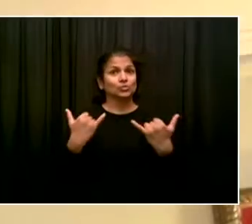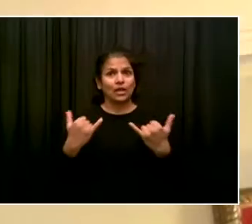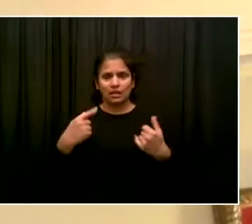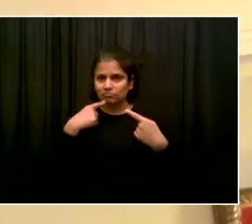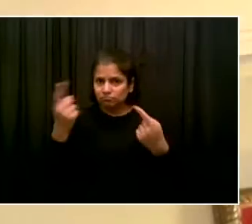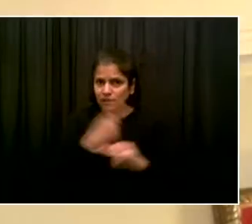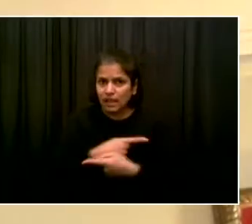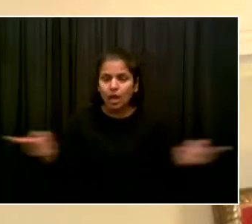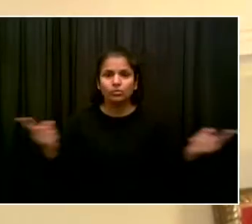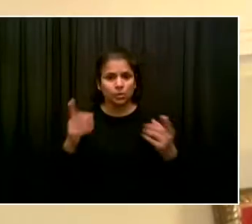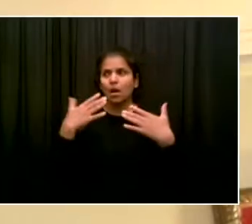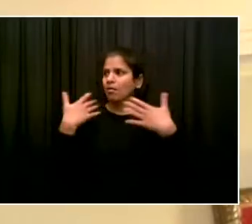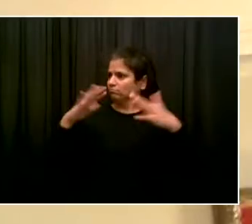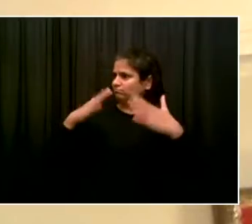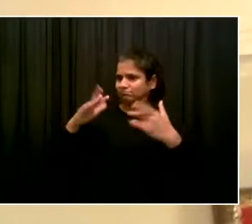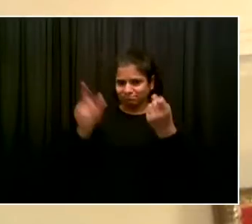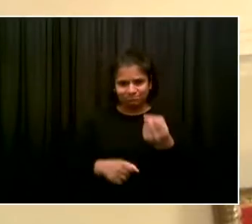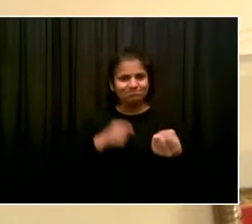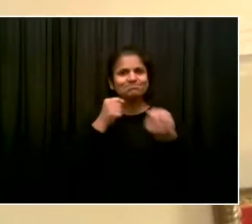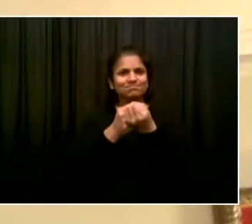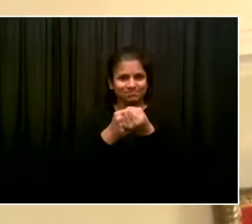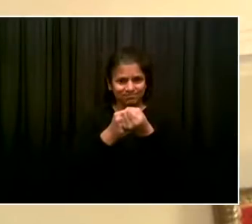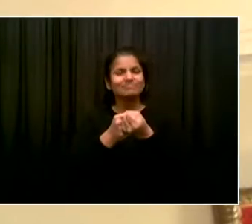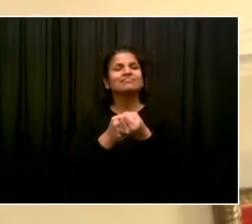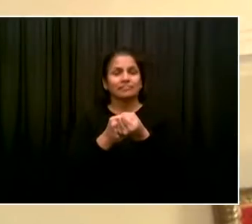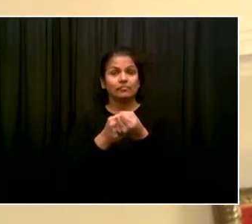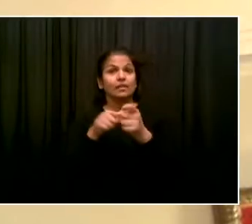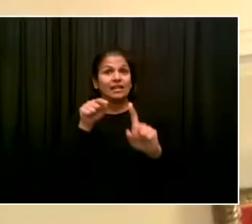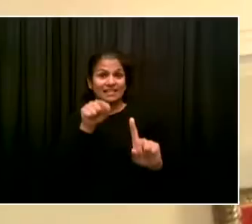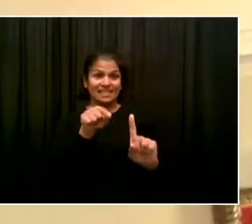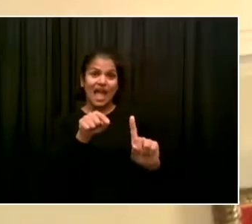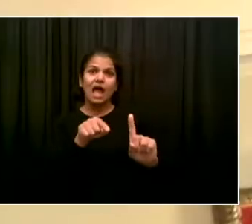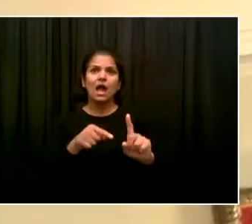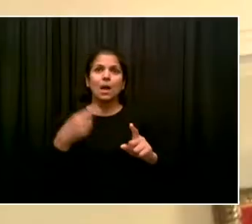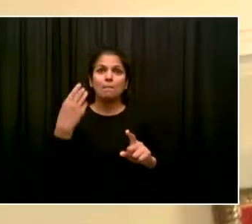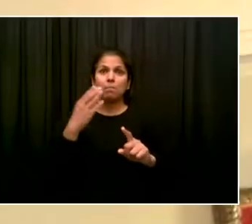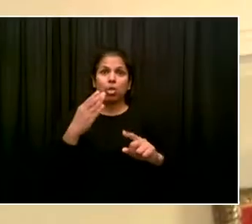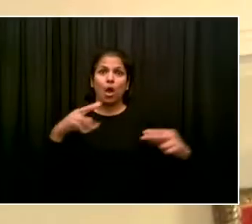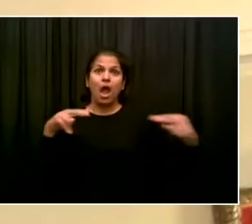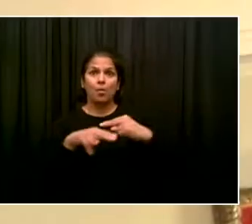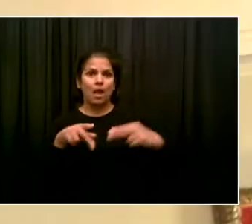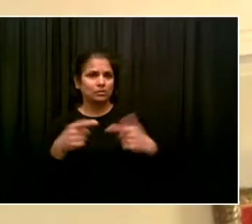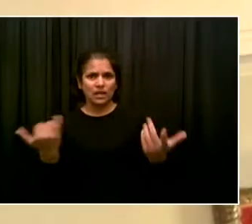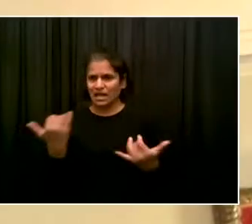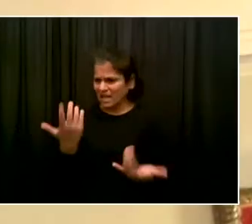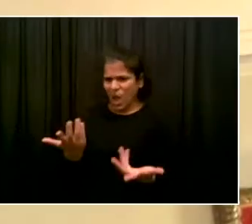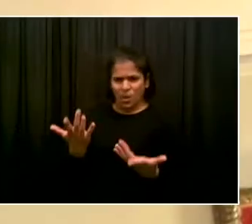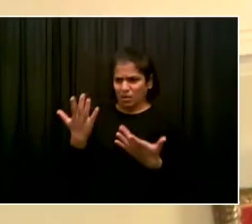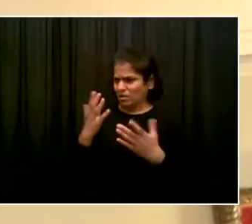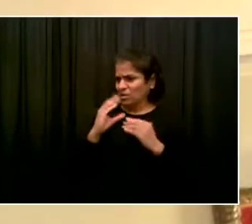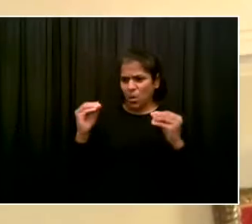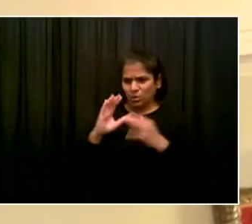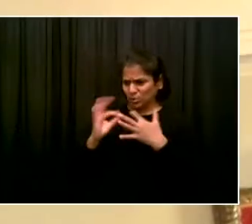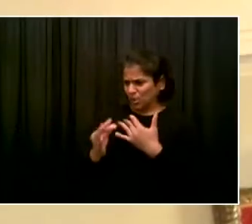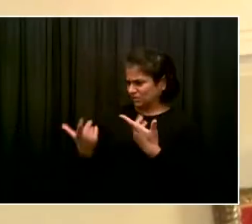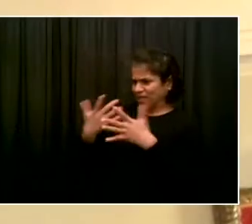WILL BE SOMETHING THAT WILL HAVE NO OTHER CHOICE THE BEING SUCCESSFUL